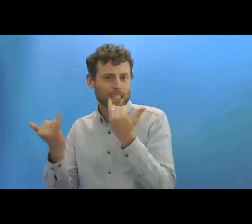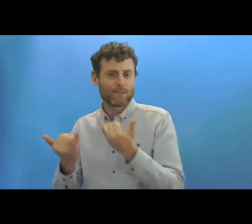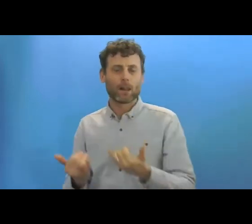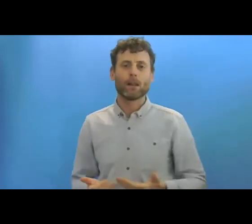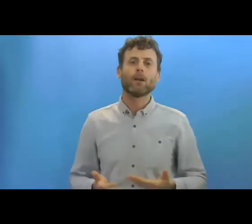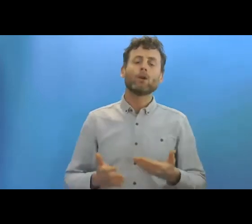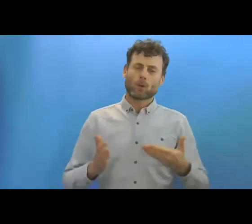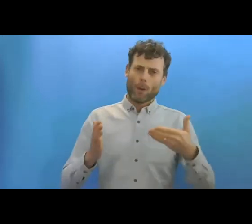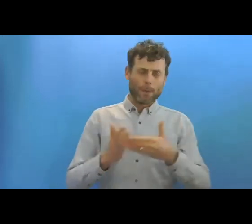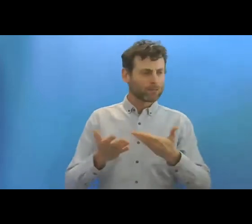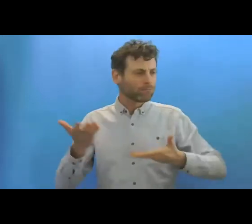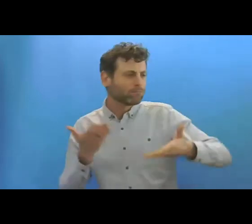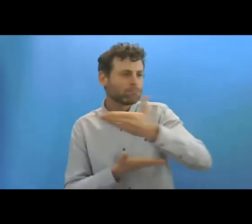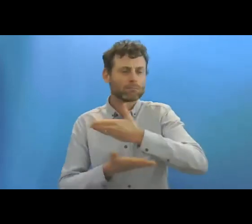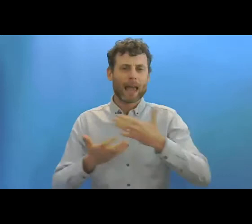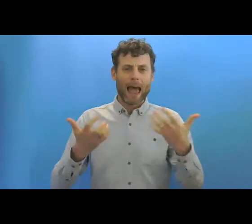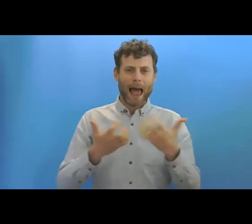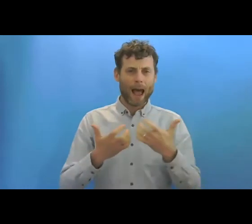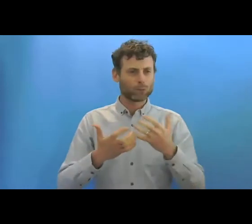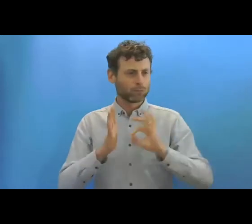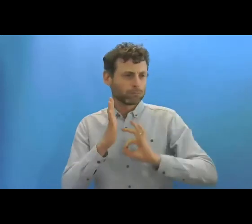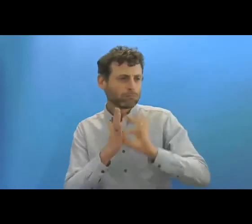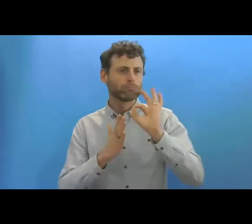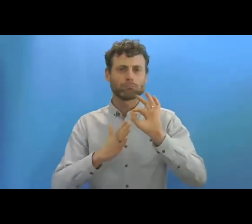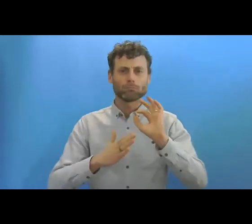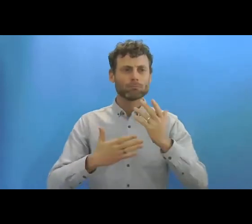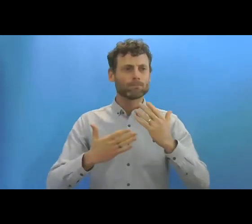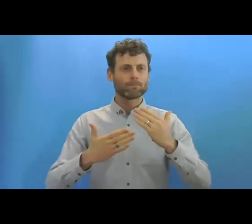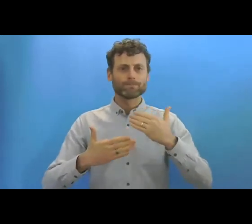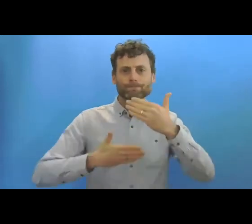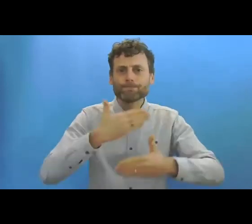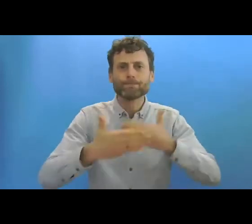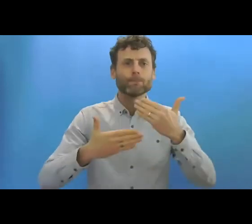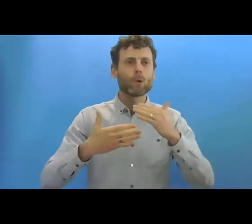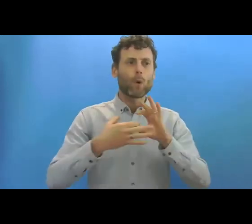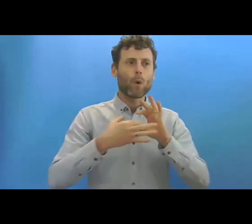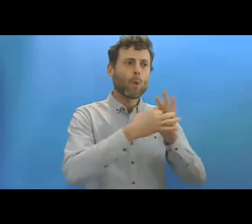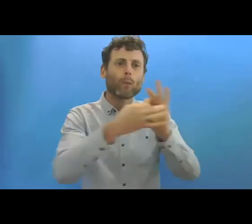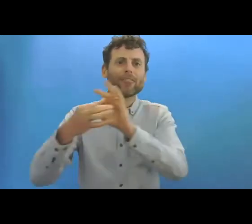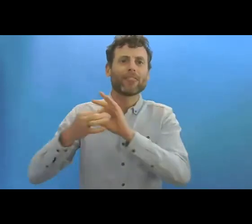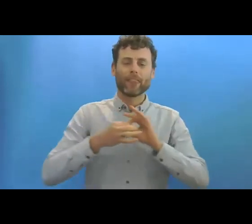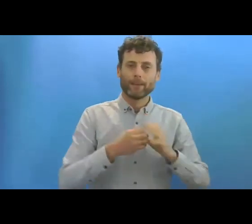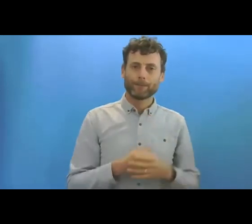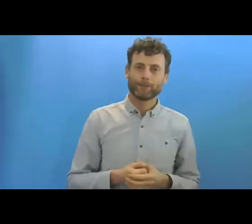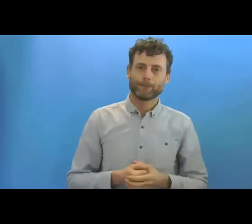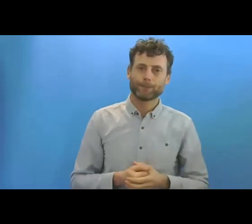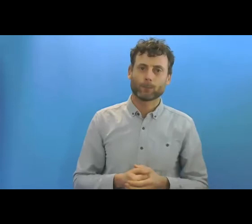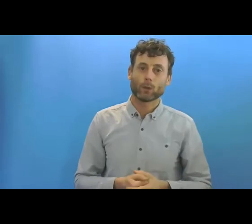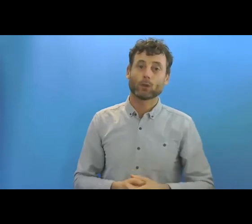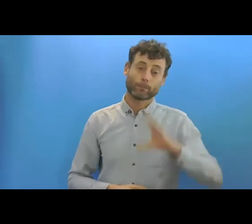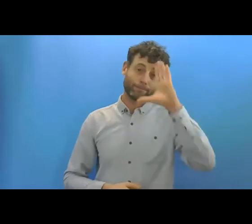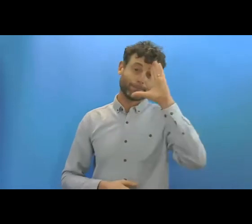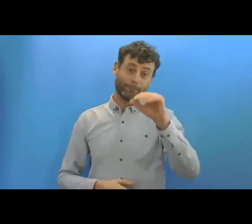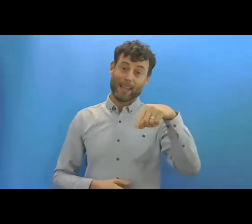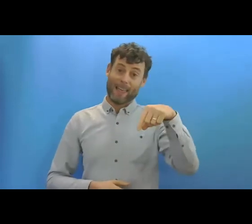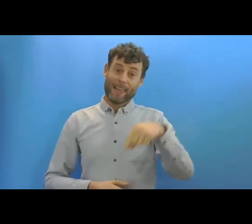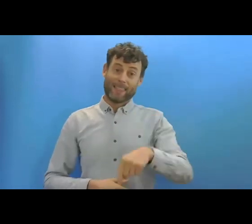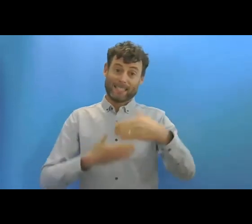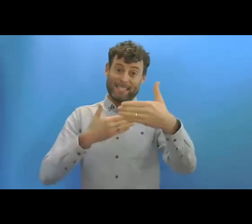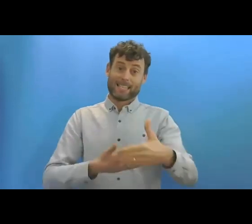This session is a chance for us to explore the links between Southbank Centre's Unlimited Festival and Unlimited the commissioning programme as well as our relationship with